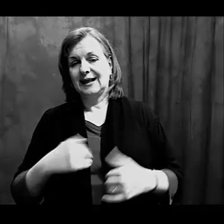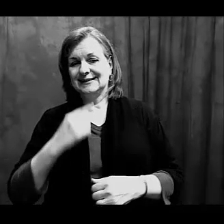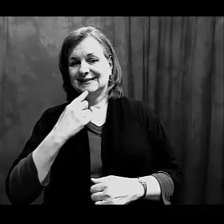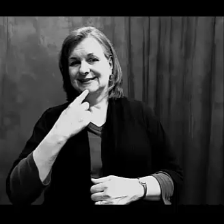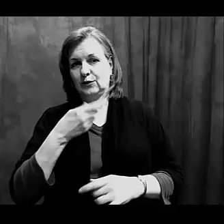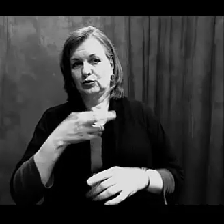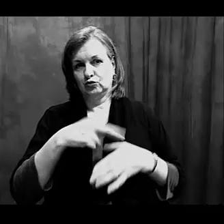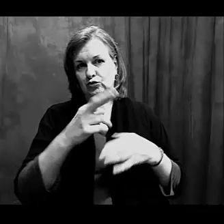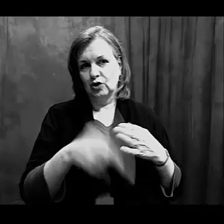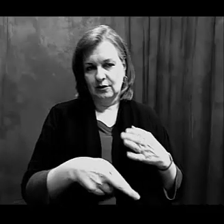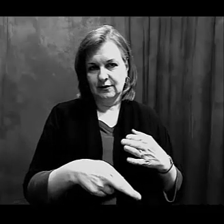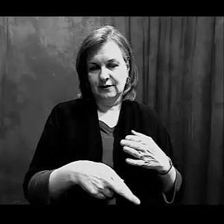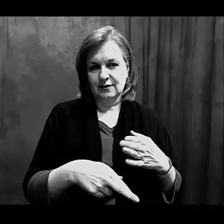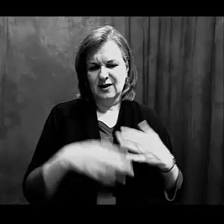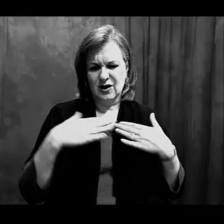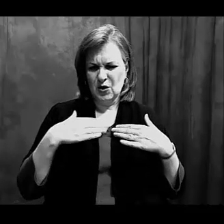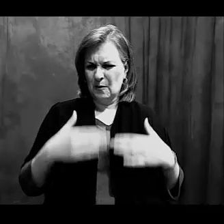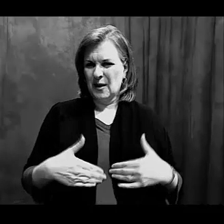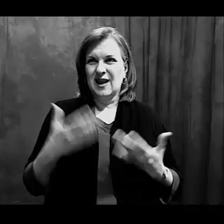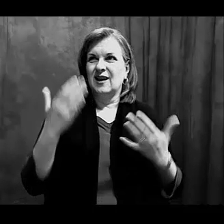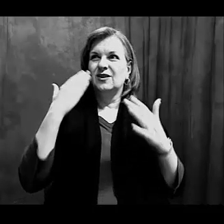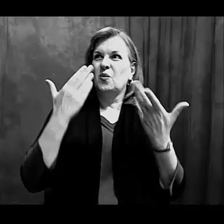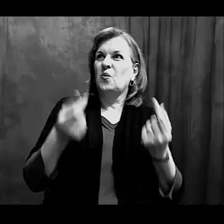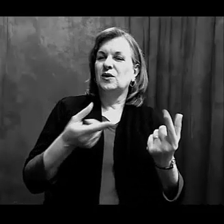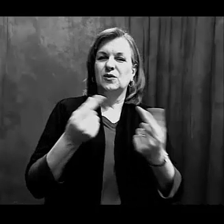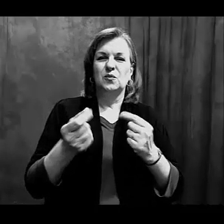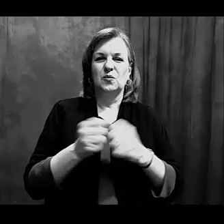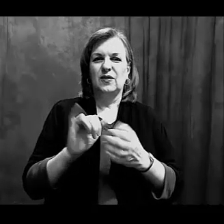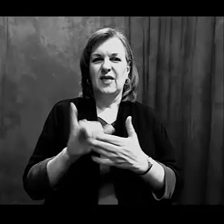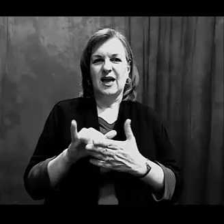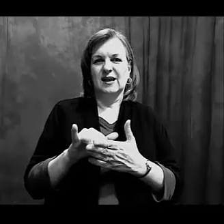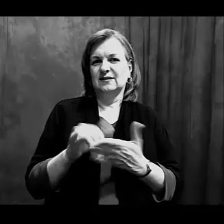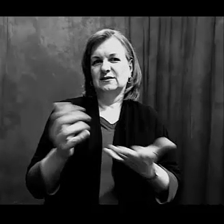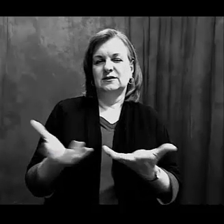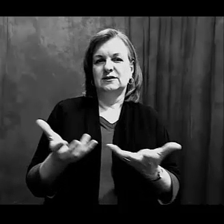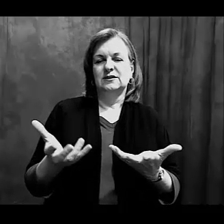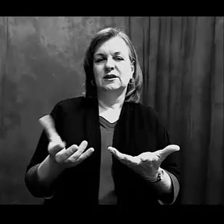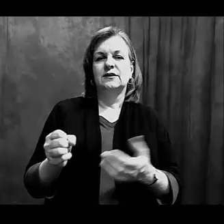consequences because your body doesn't know what to do with all of that